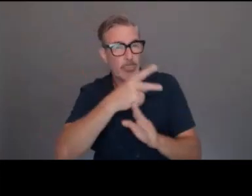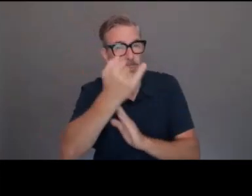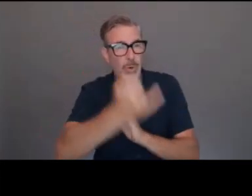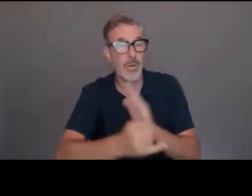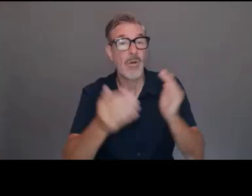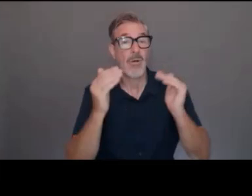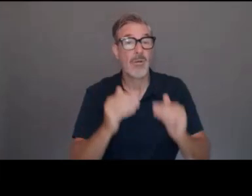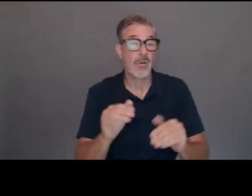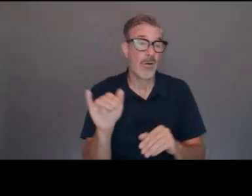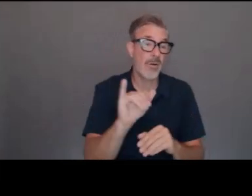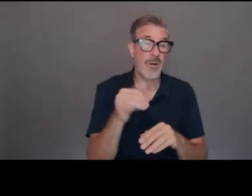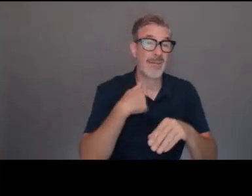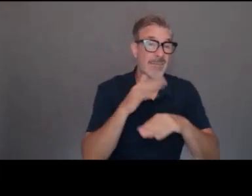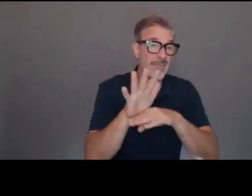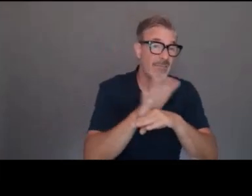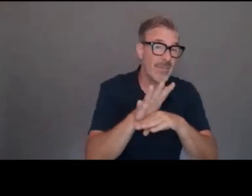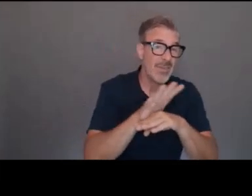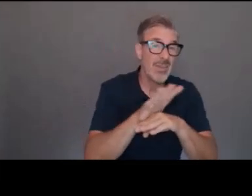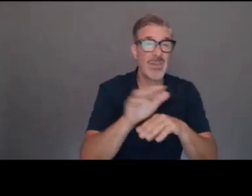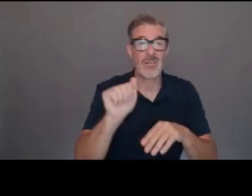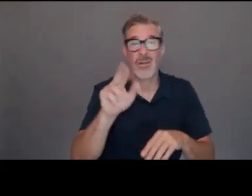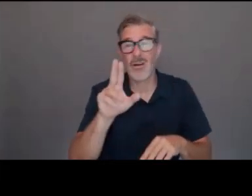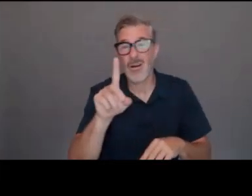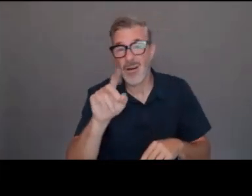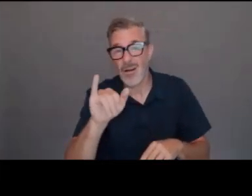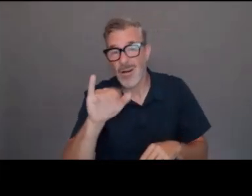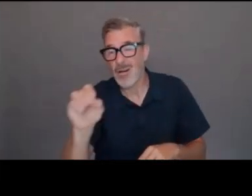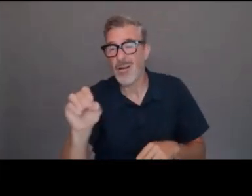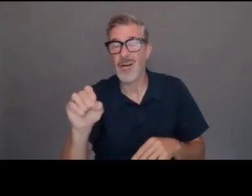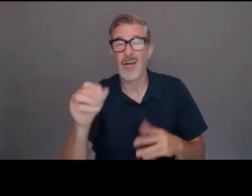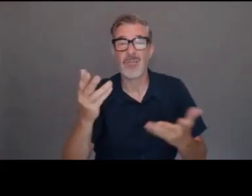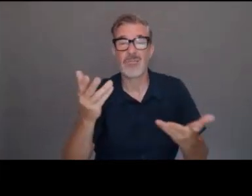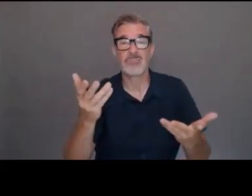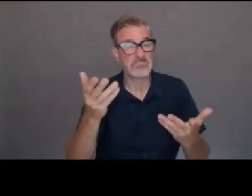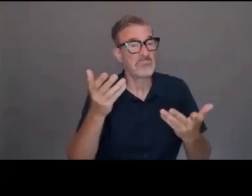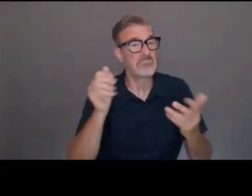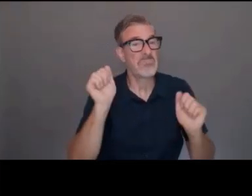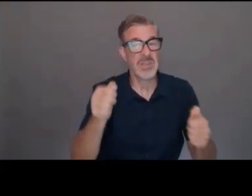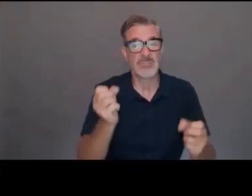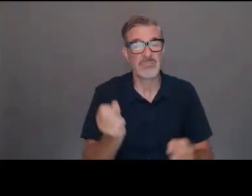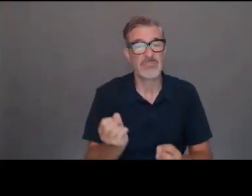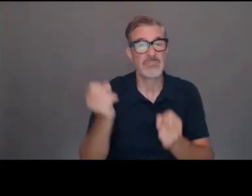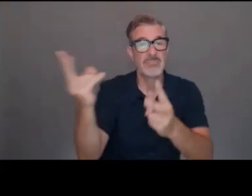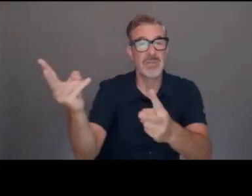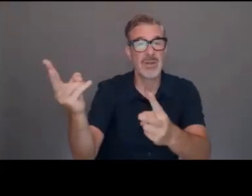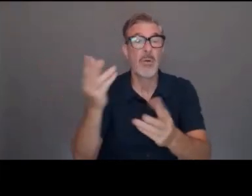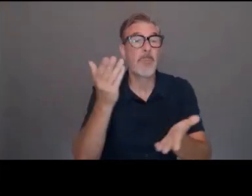So if you have long examples, it can be a value to identify key areas that you would